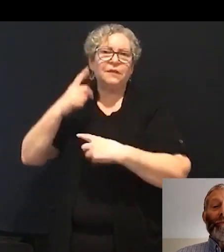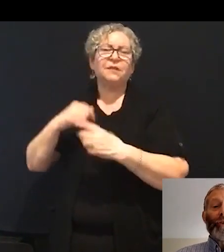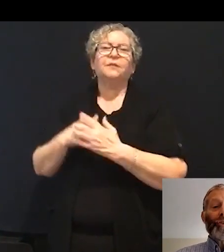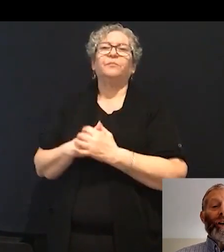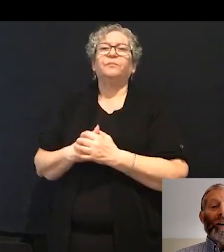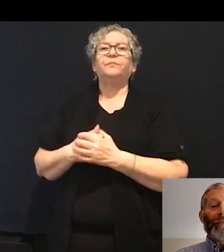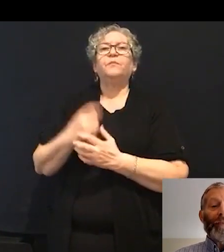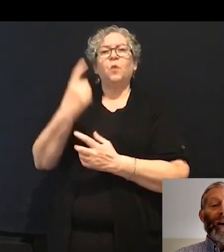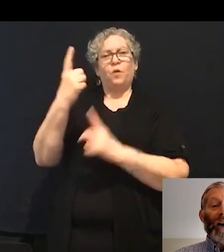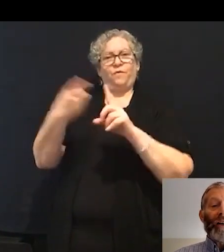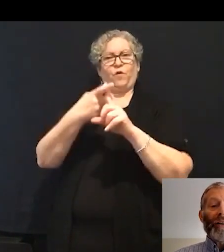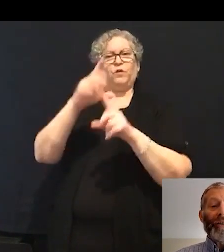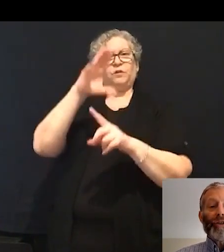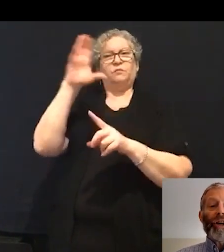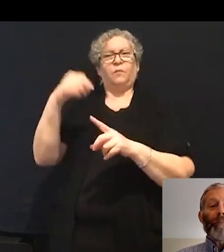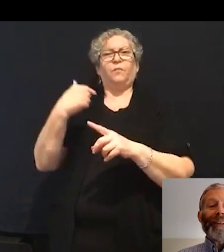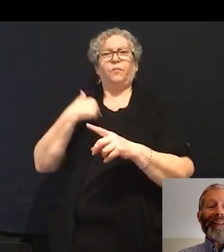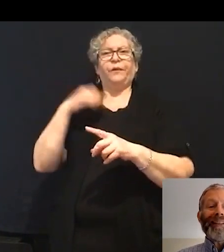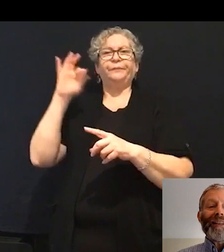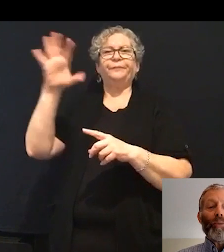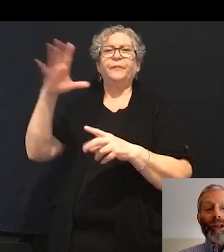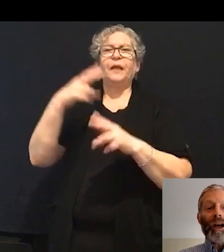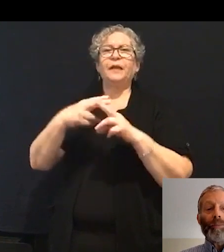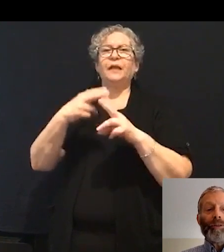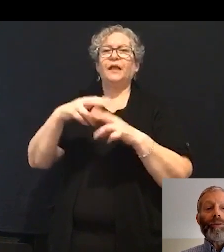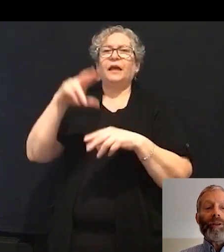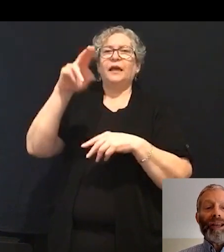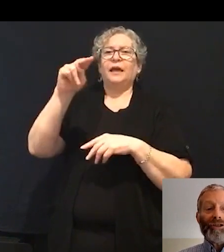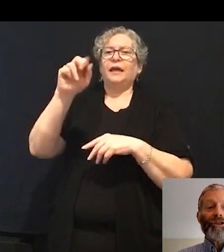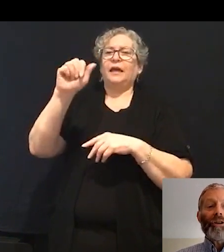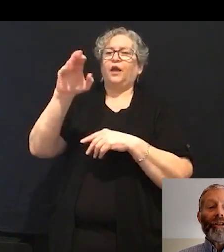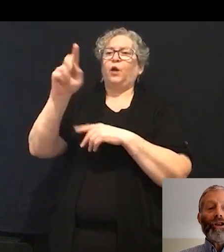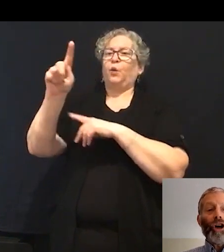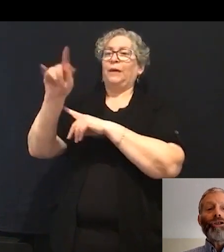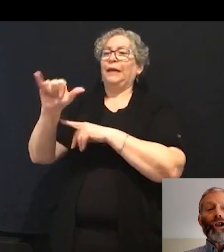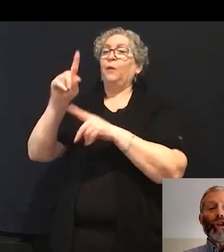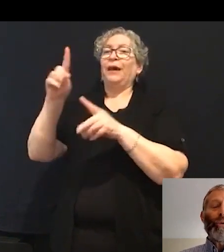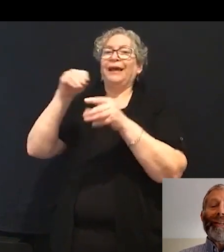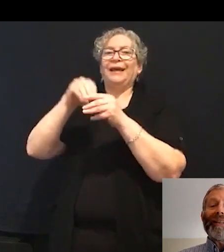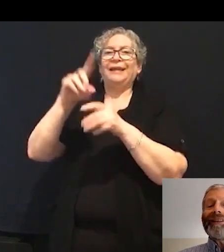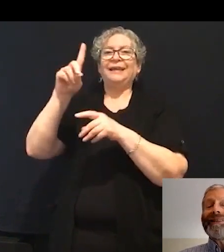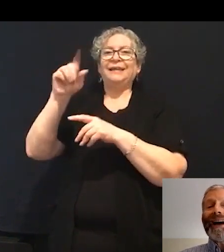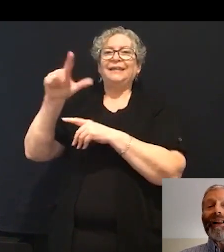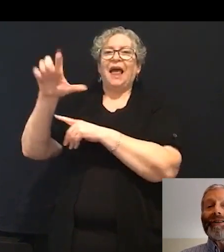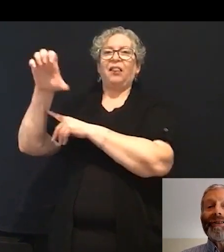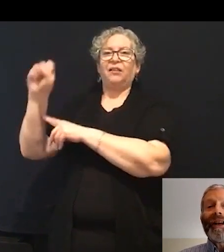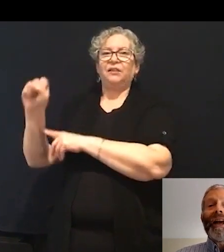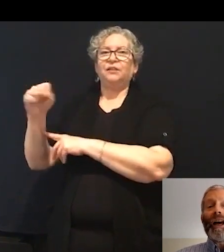First off, there's a company that we helped get started called Nacuity in Dallas.